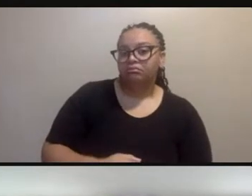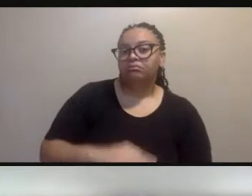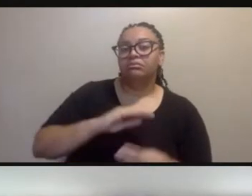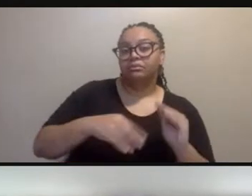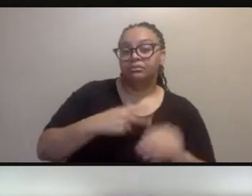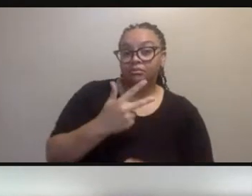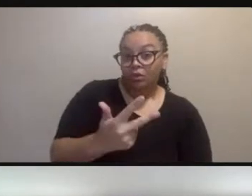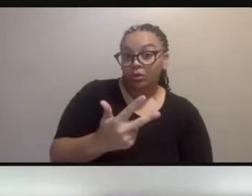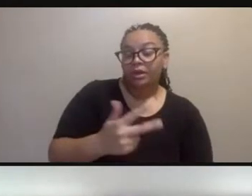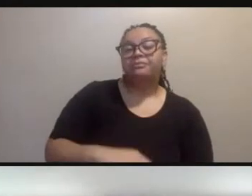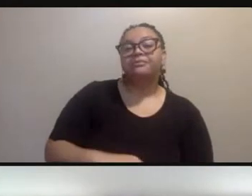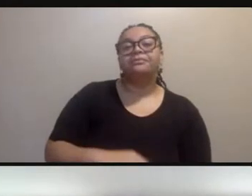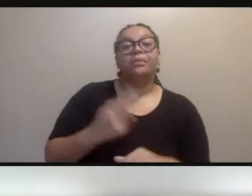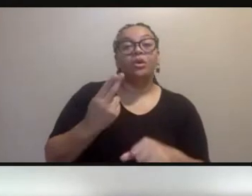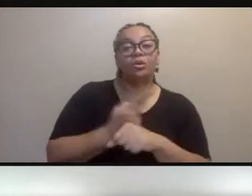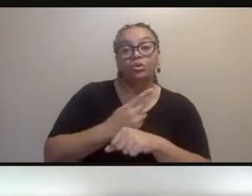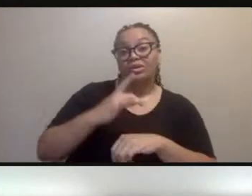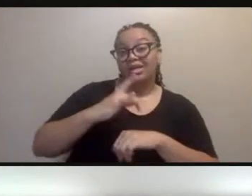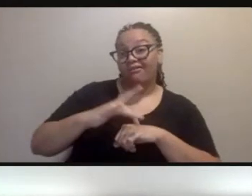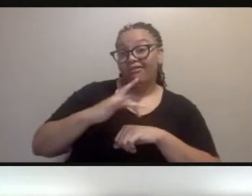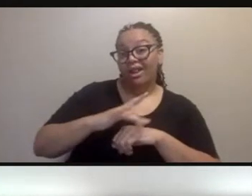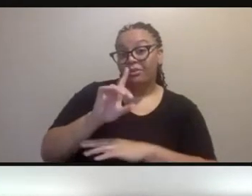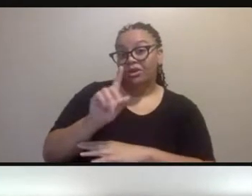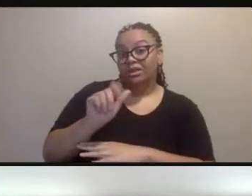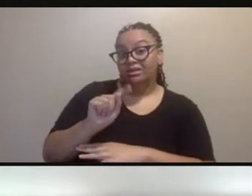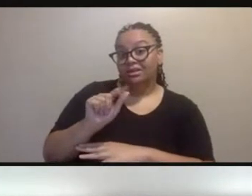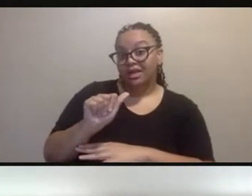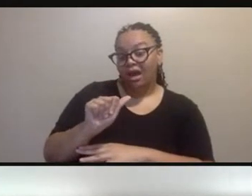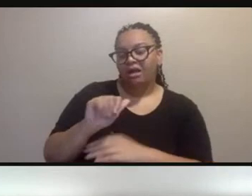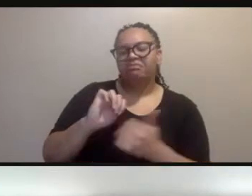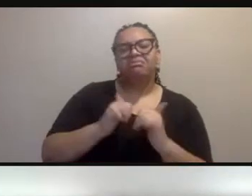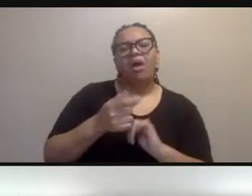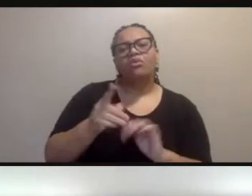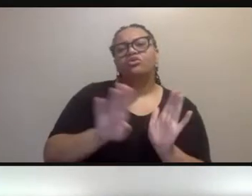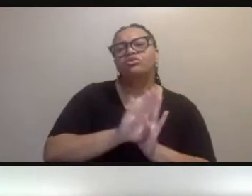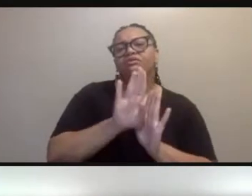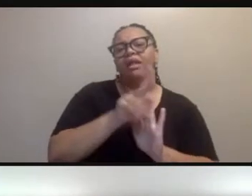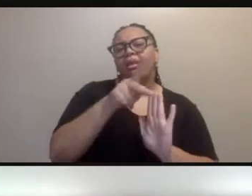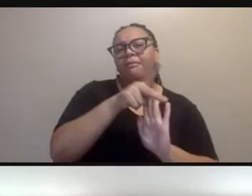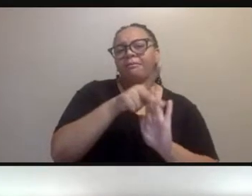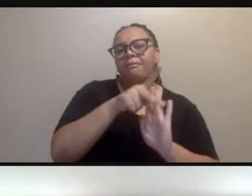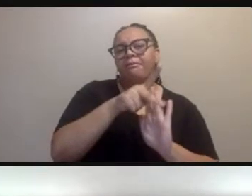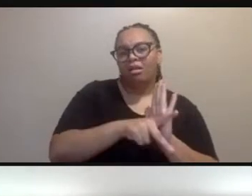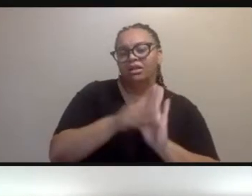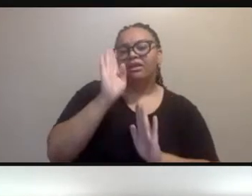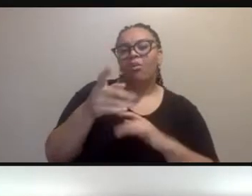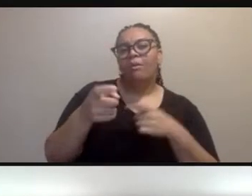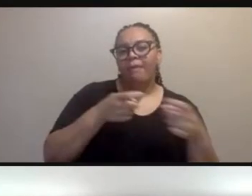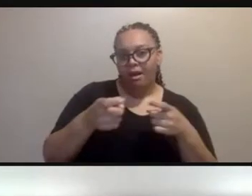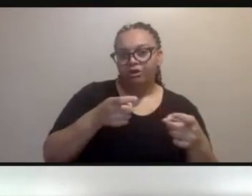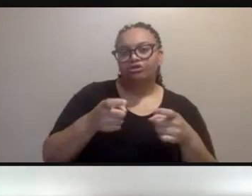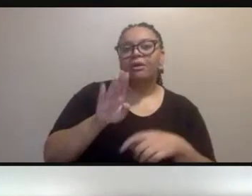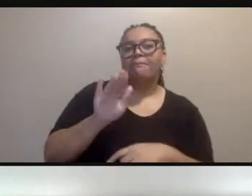THE PRIORITY. THANK YOU.